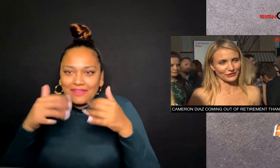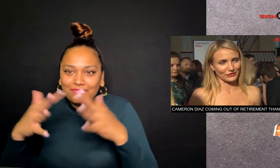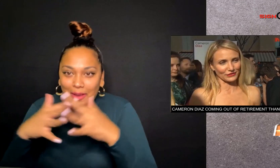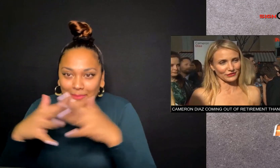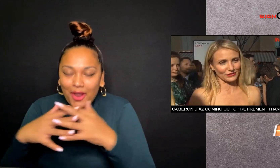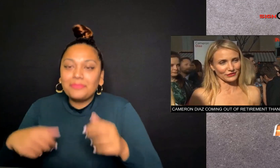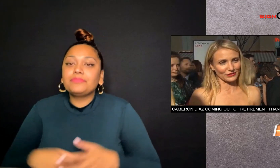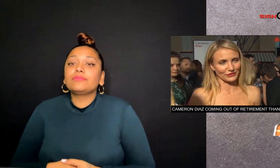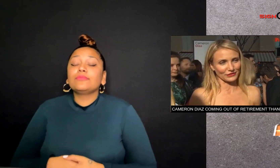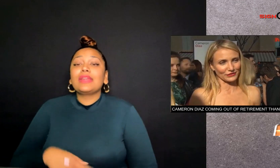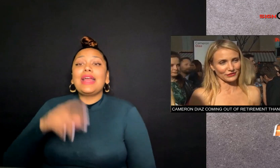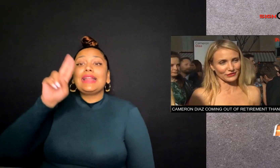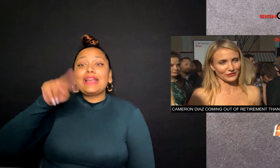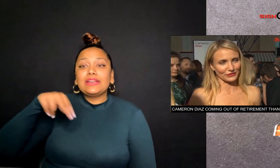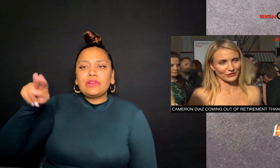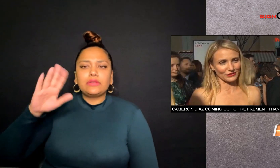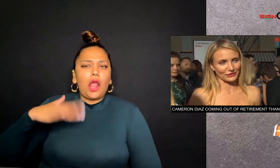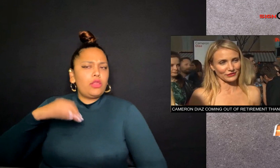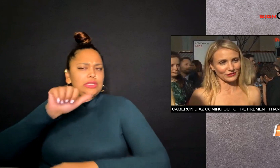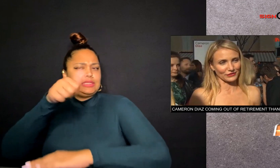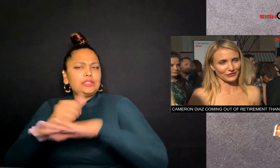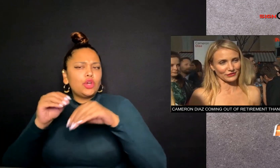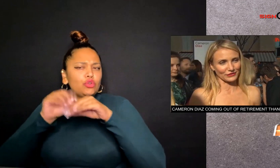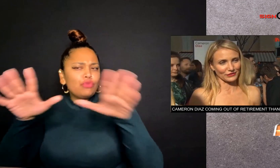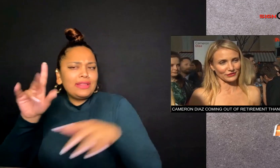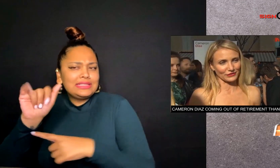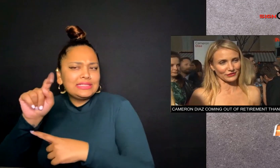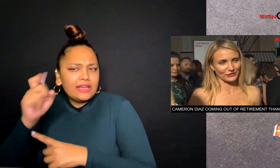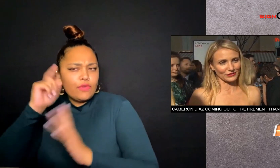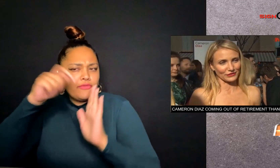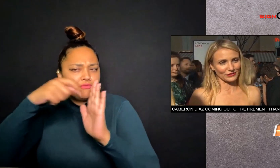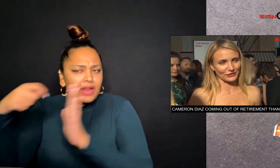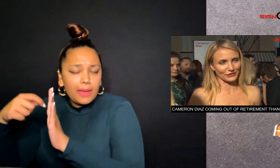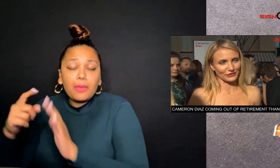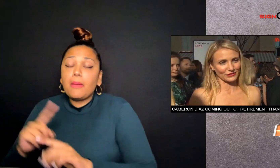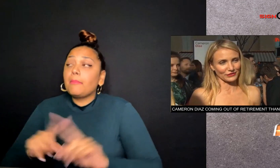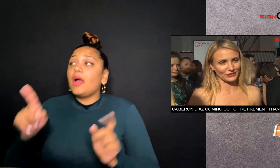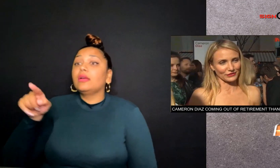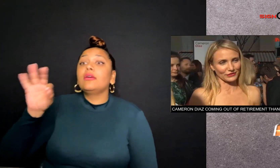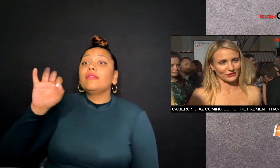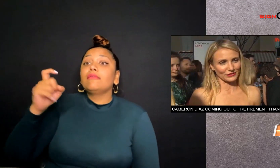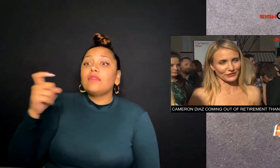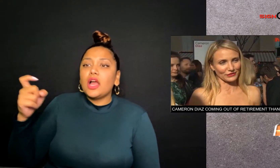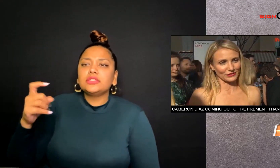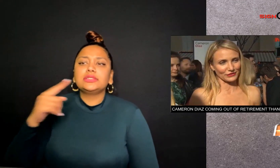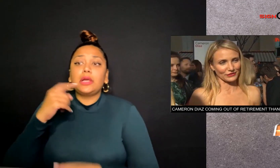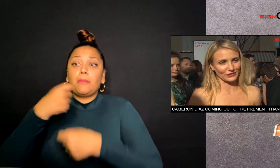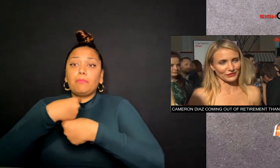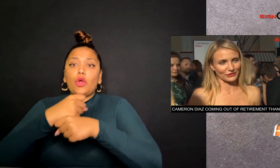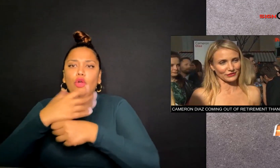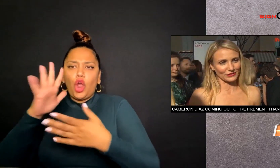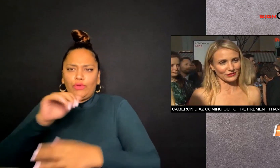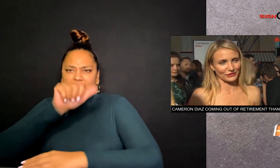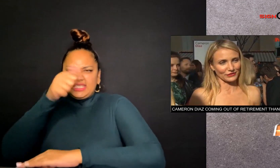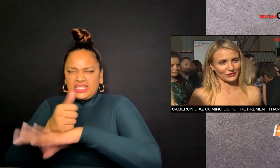Brady retired earlier this year but returned just weeks later Netflix hasn't set a release